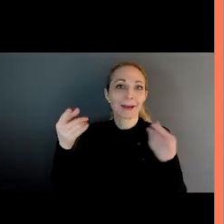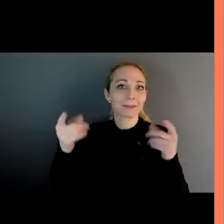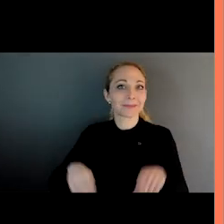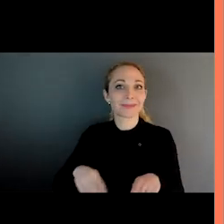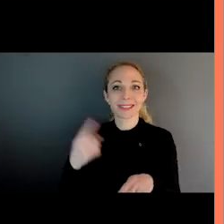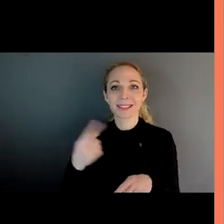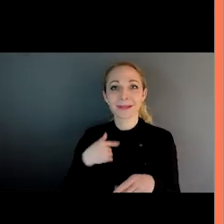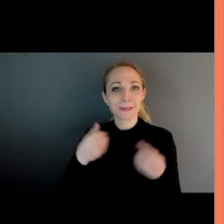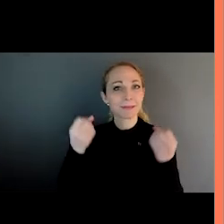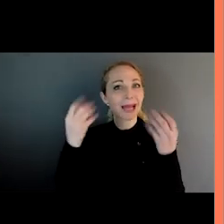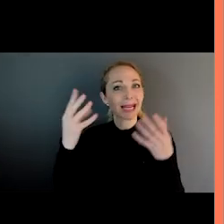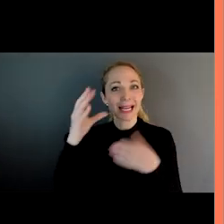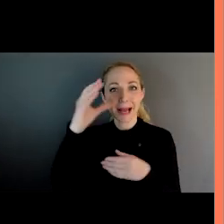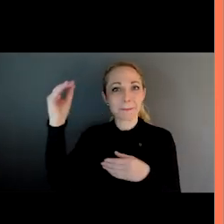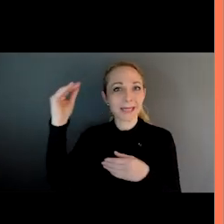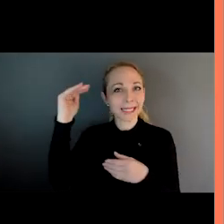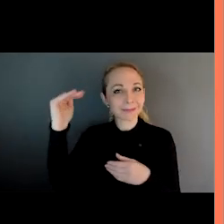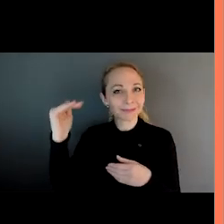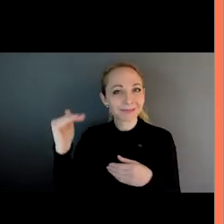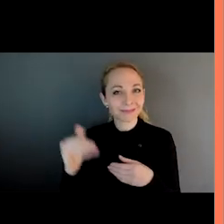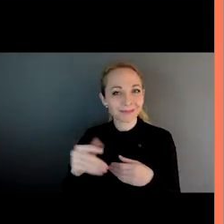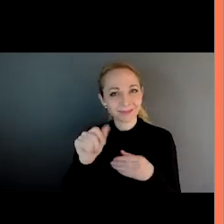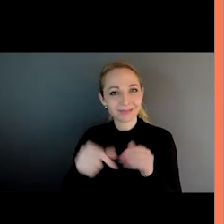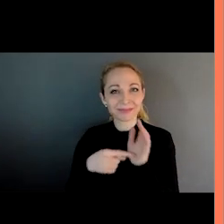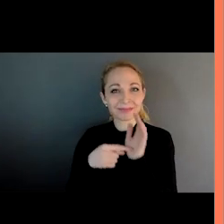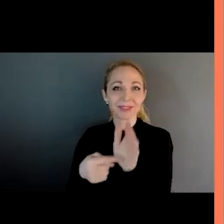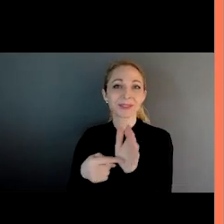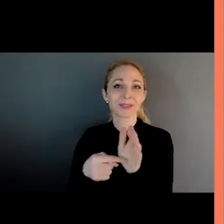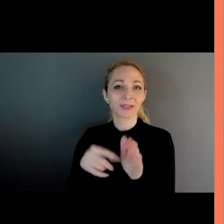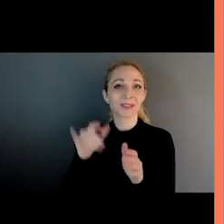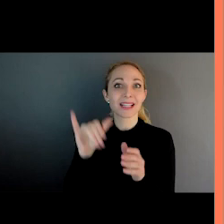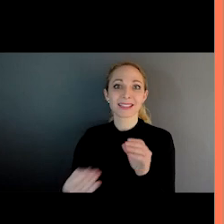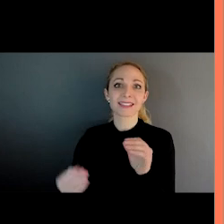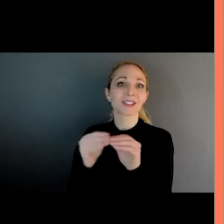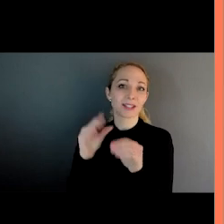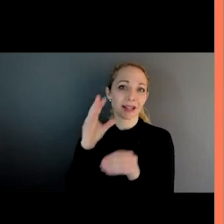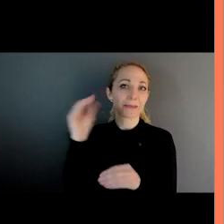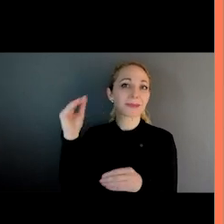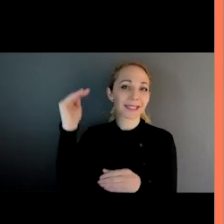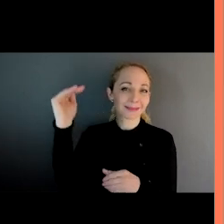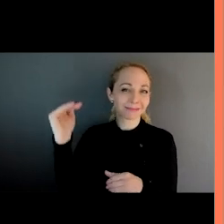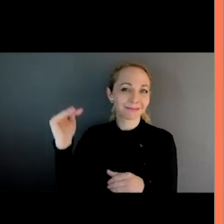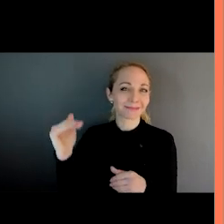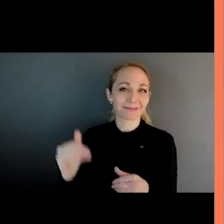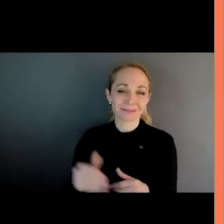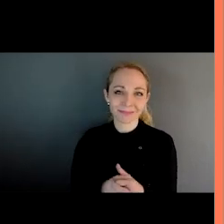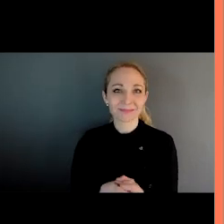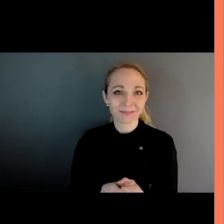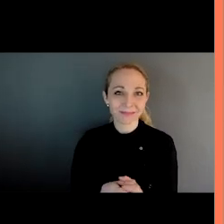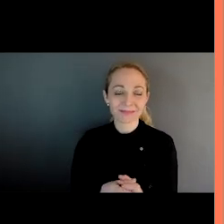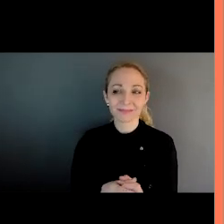THE OFF CHANCE THAT SOMEBODY HAS MULTIPLE COMPANIES YOU COULD DISPLAY THE ADDITIONAL COMPANIES.